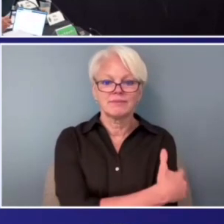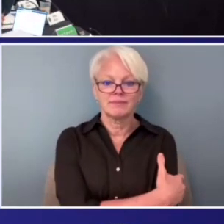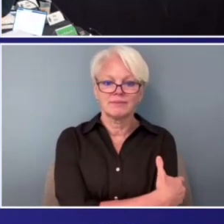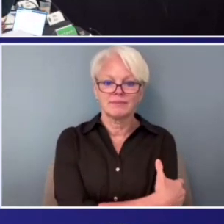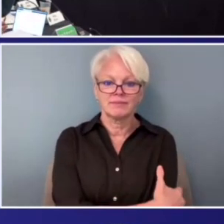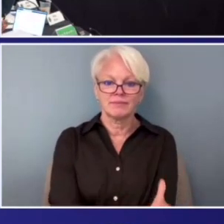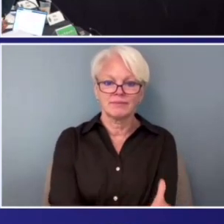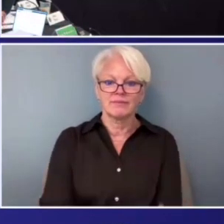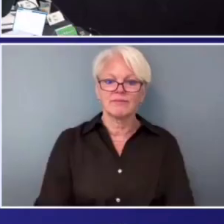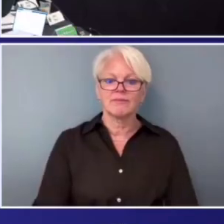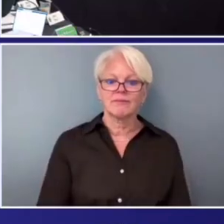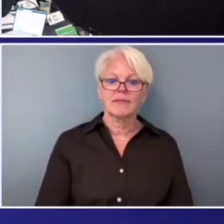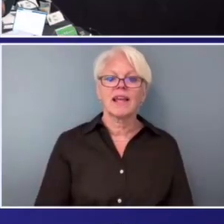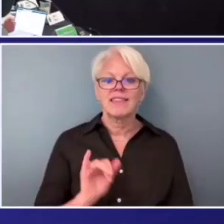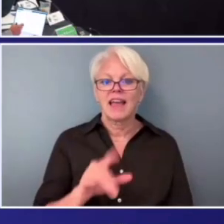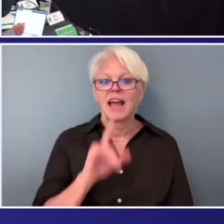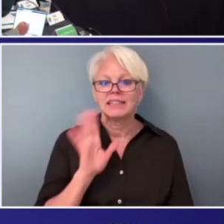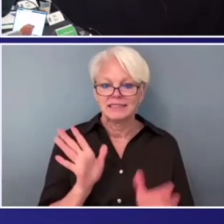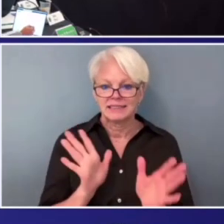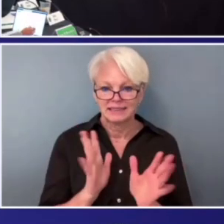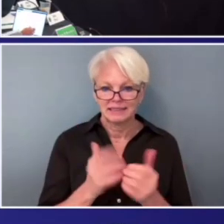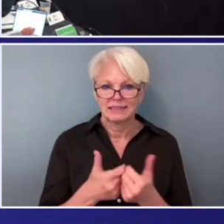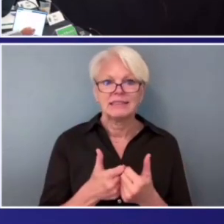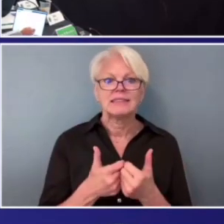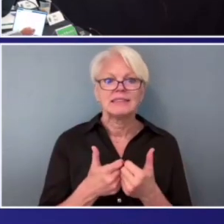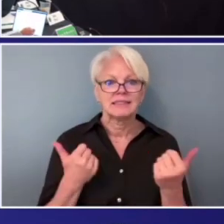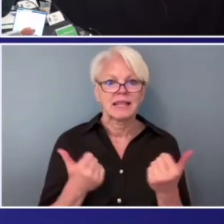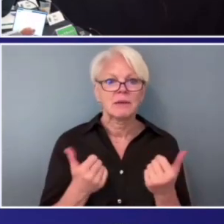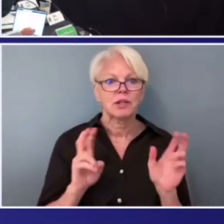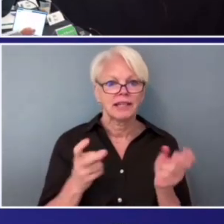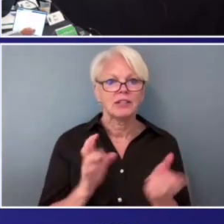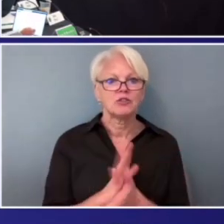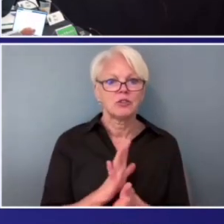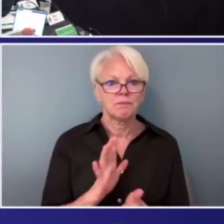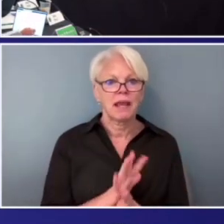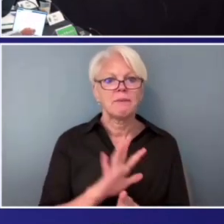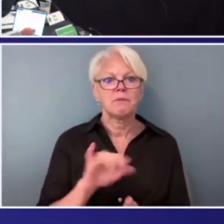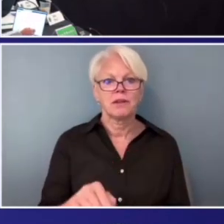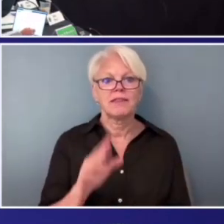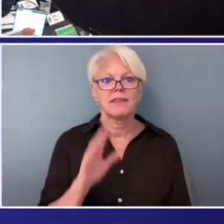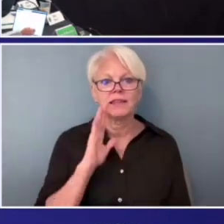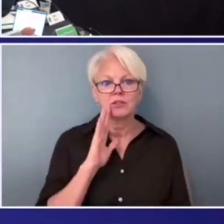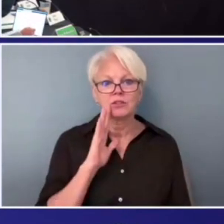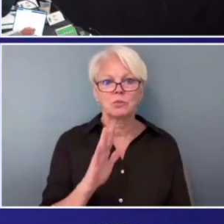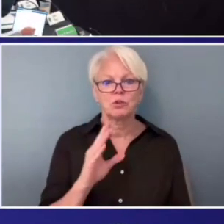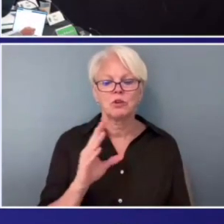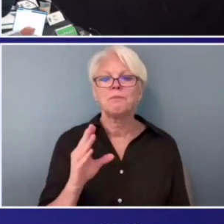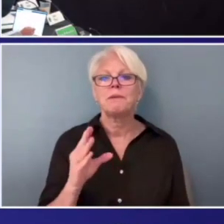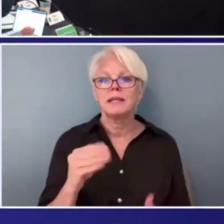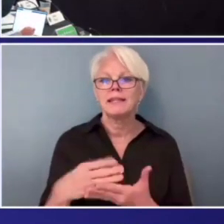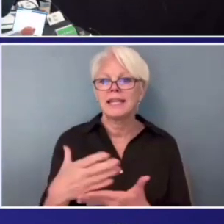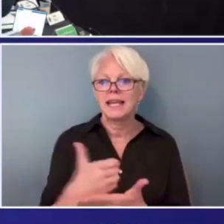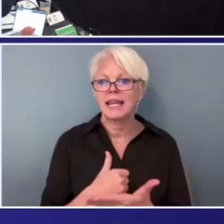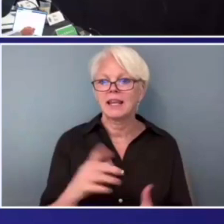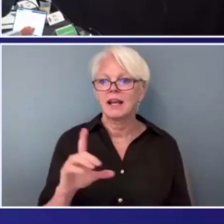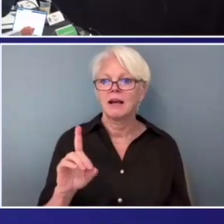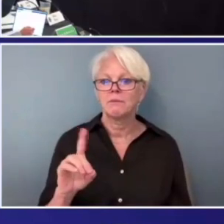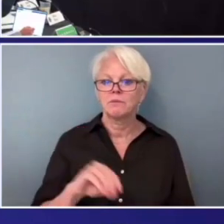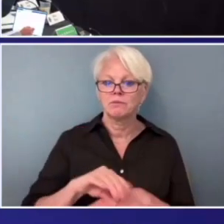first separate issue paper, though. That is, this is going to be the Income Driven Repayment section issue paper